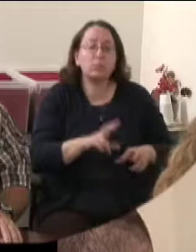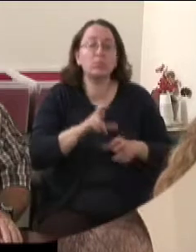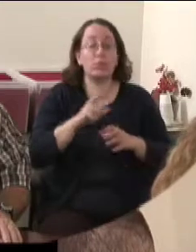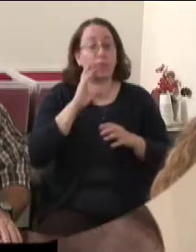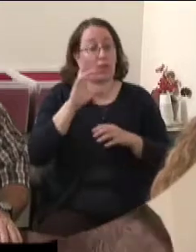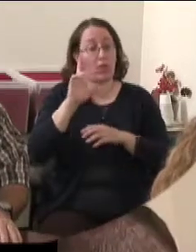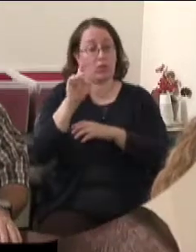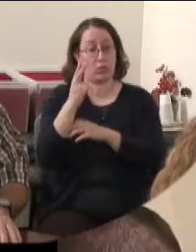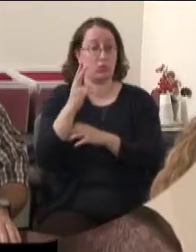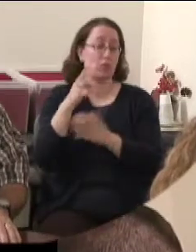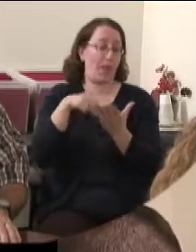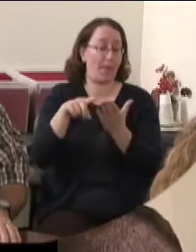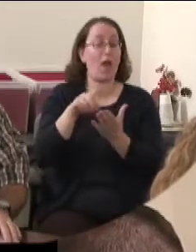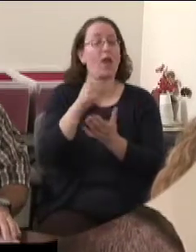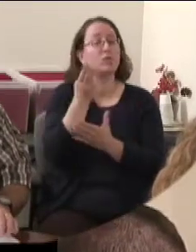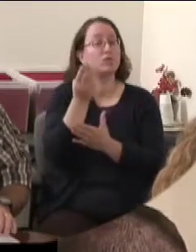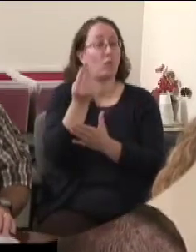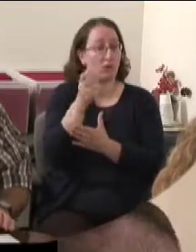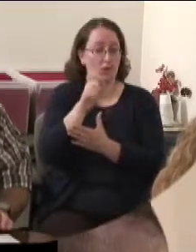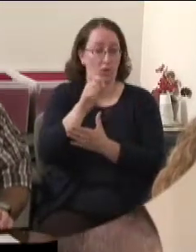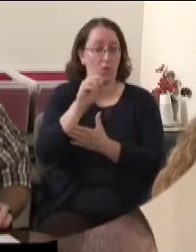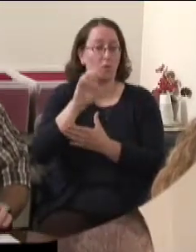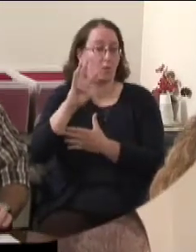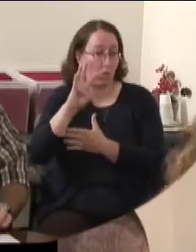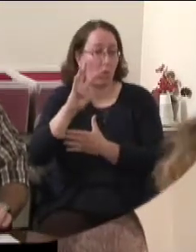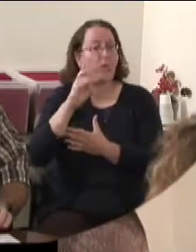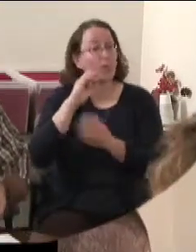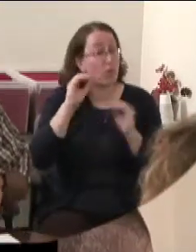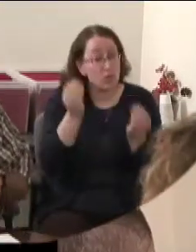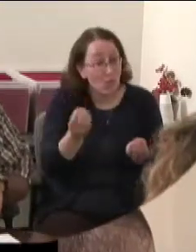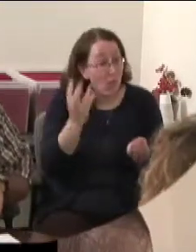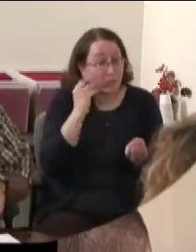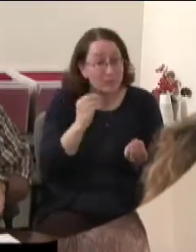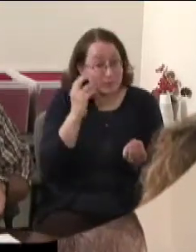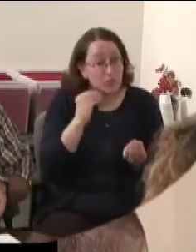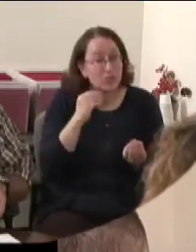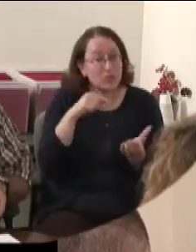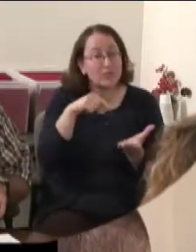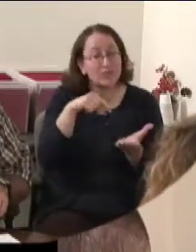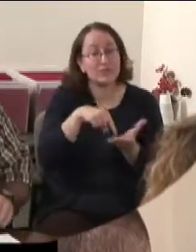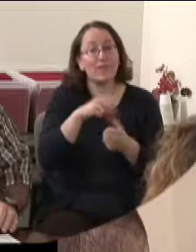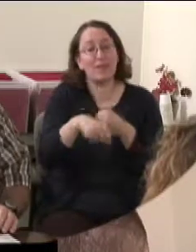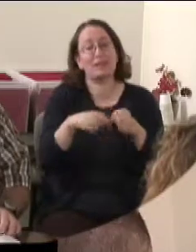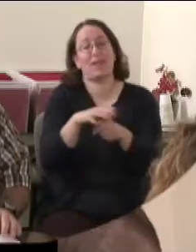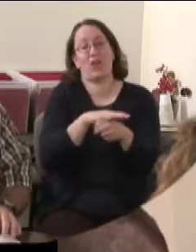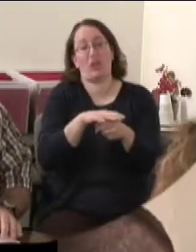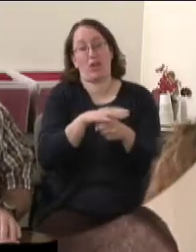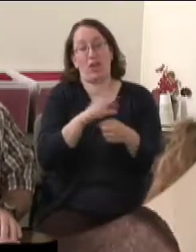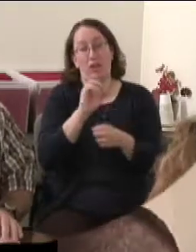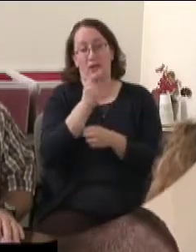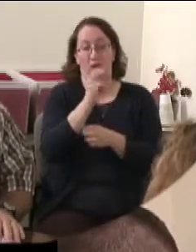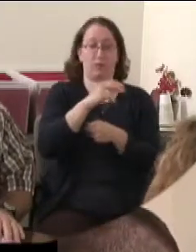is $14.04 for inexperienced in this area, in Ogden.